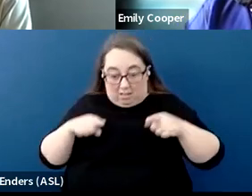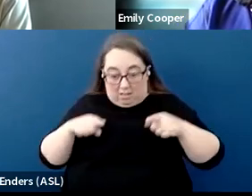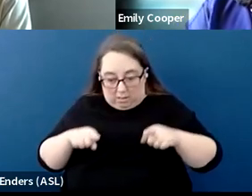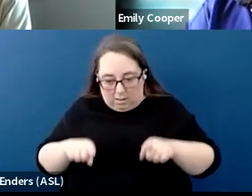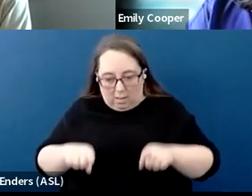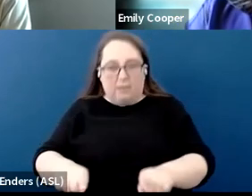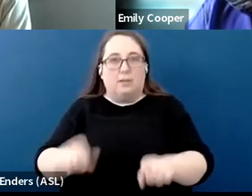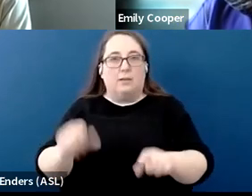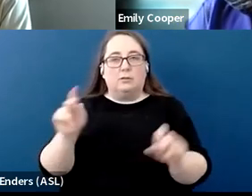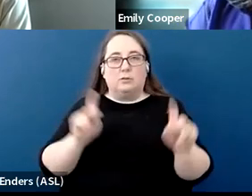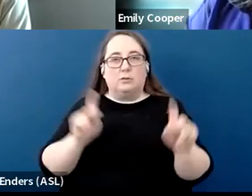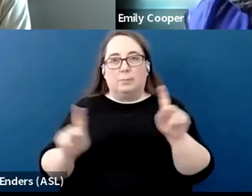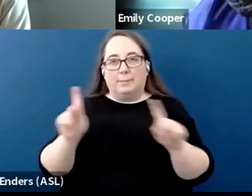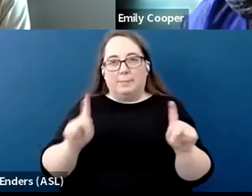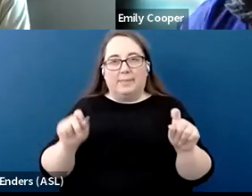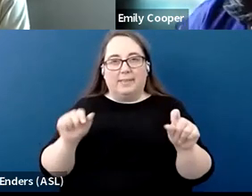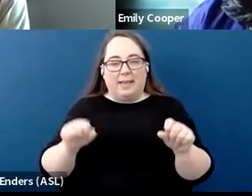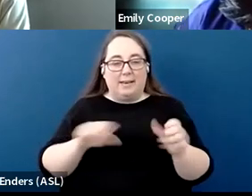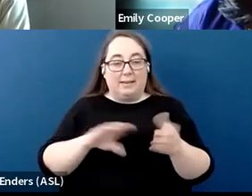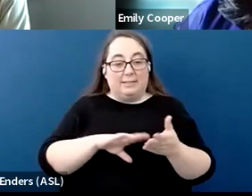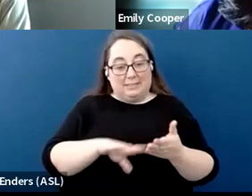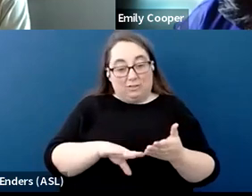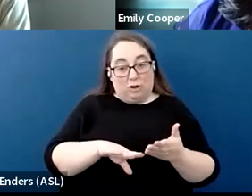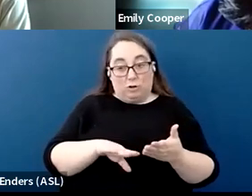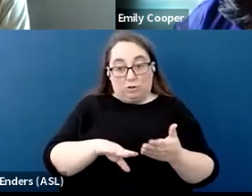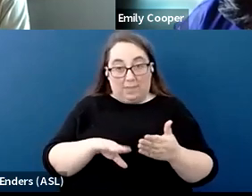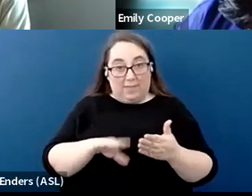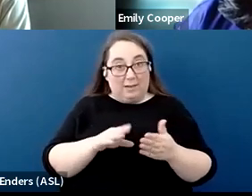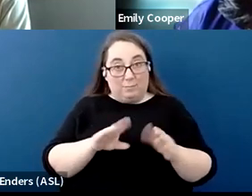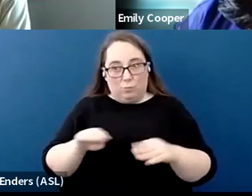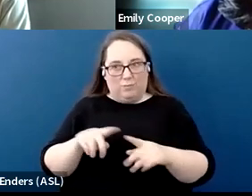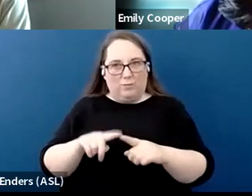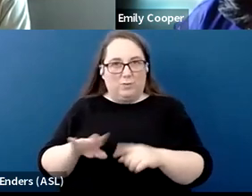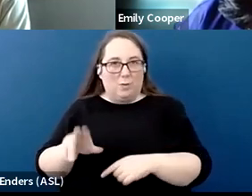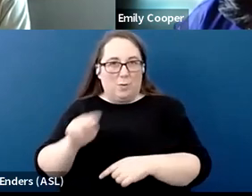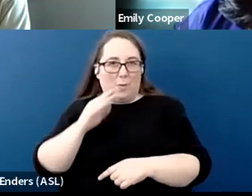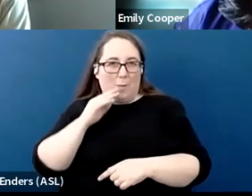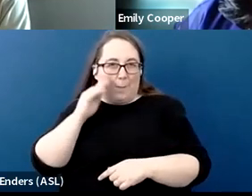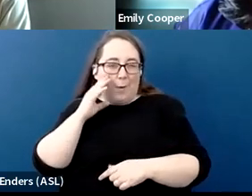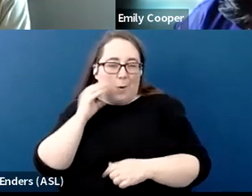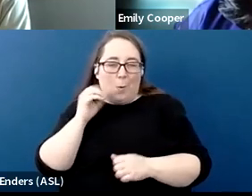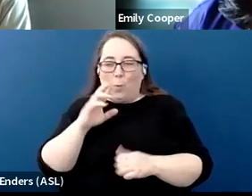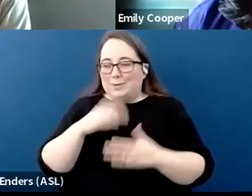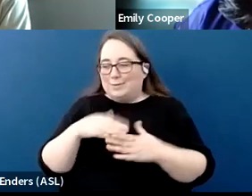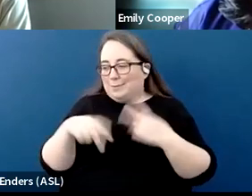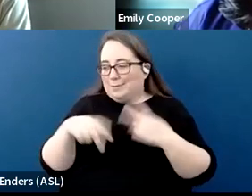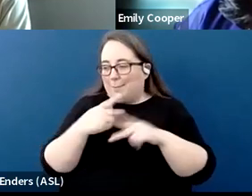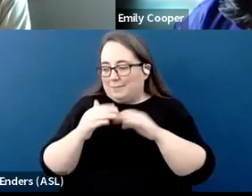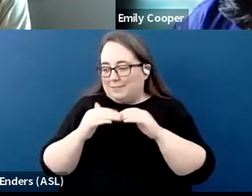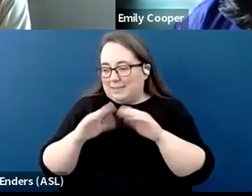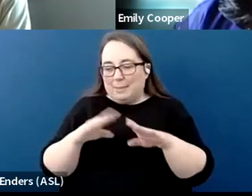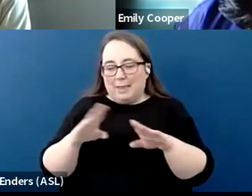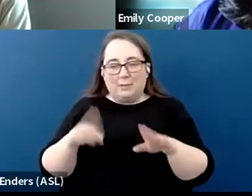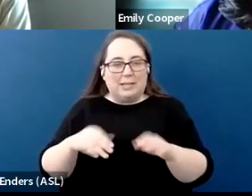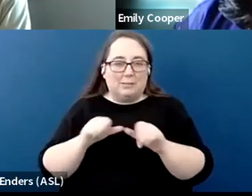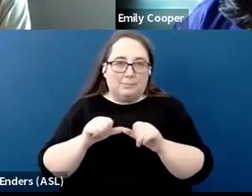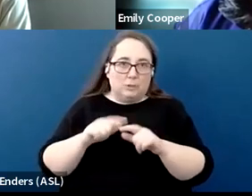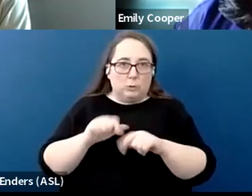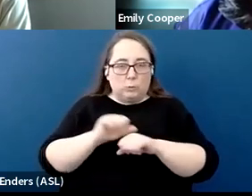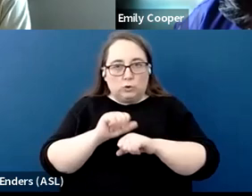somebody transitioning out of a nursing home, and that is a state program called community-based housing.